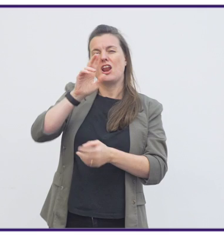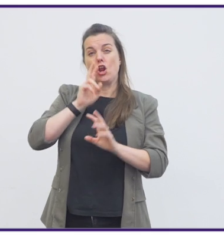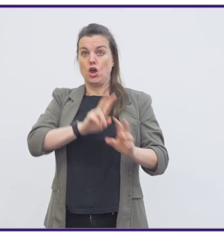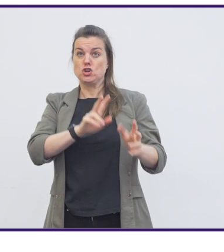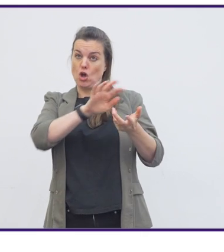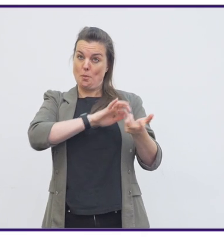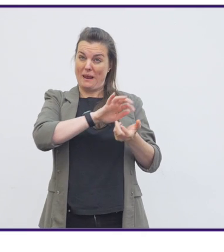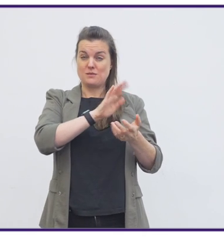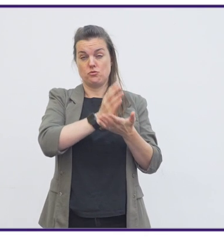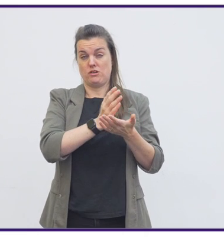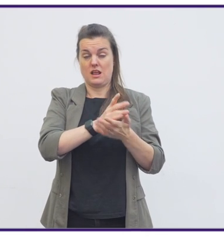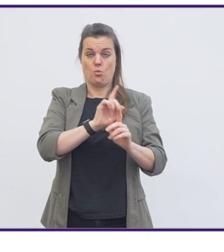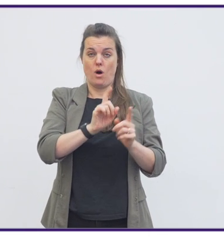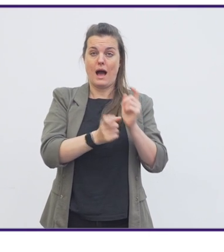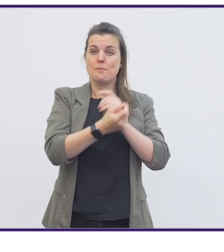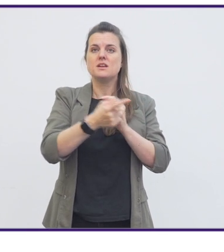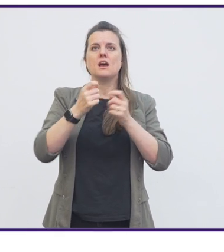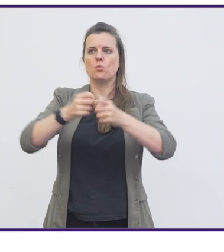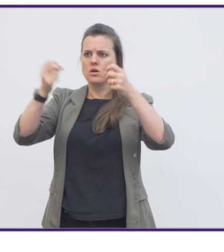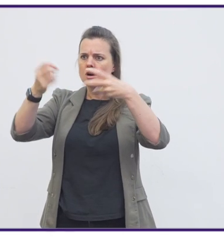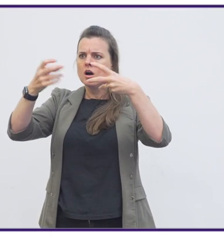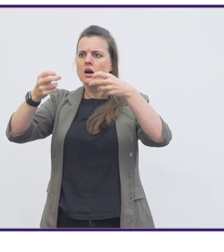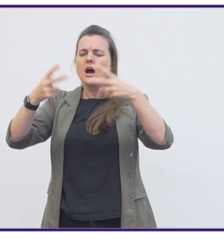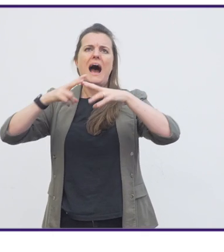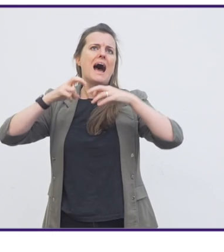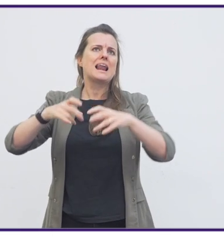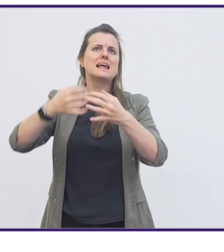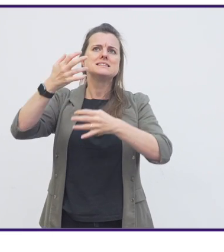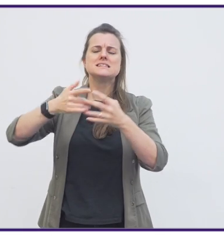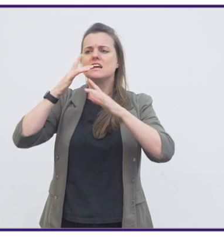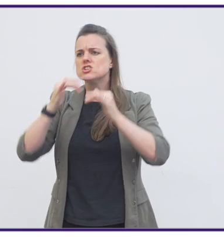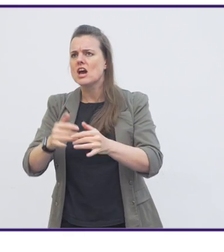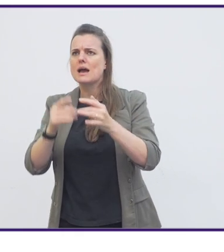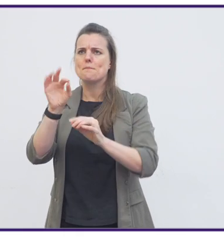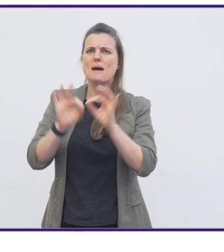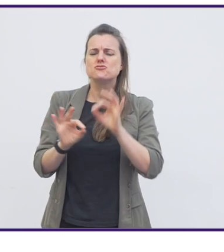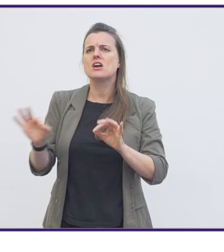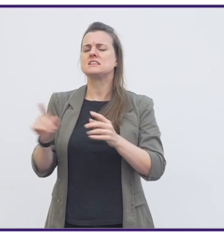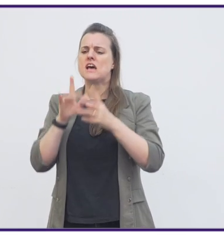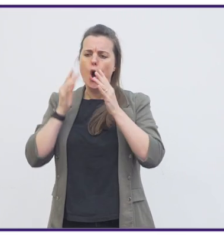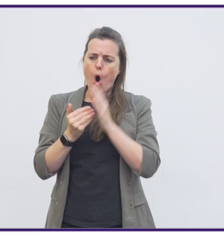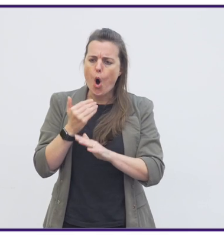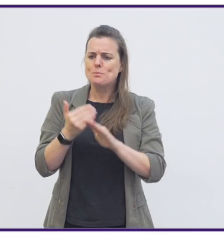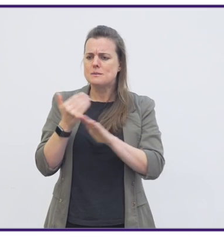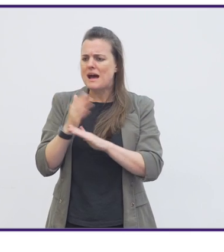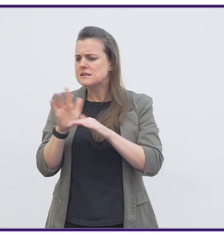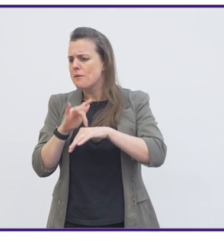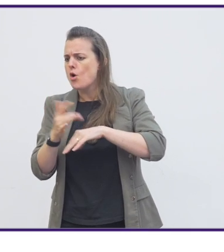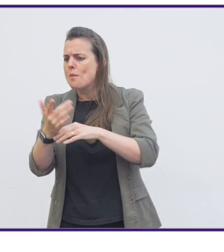It was scrolled by with all these messages, analyzing data, checking metrics, optimizing performances. It looked very official.